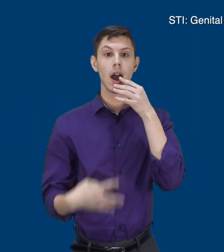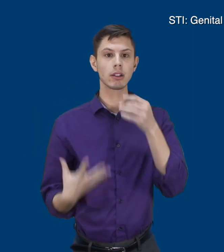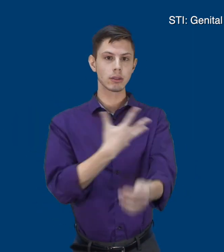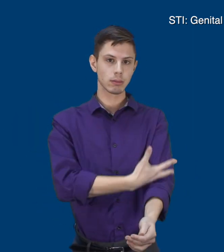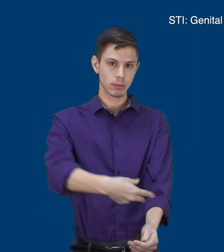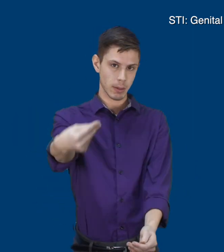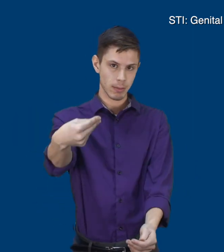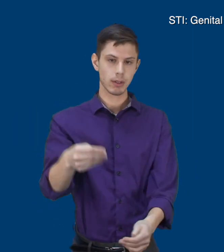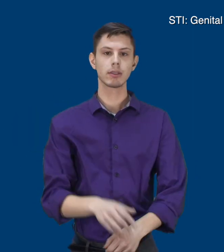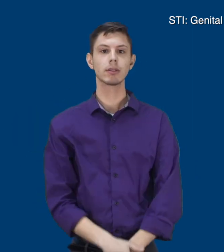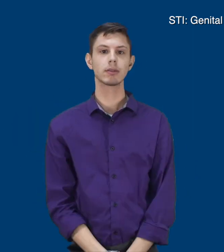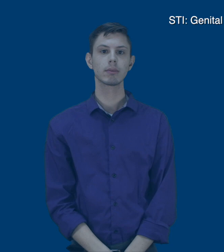or through taking a blood sample.